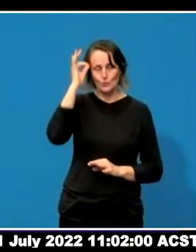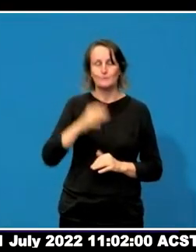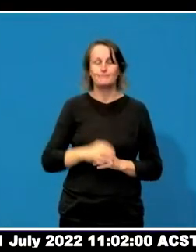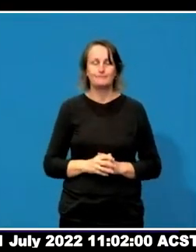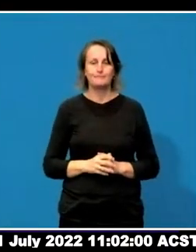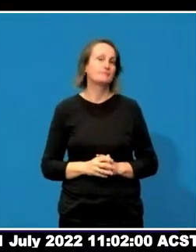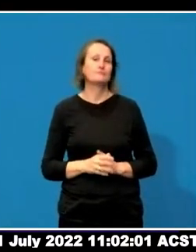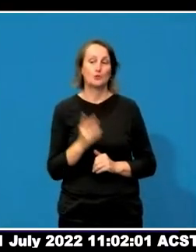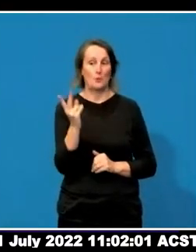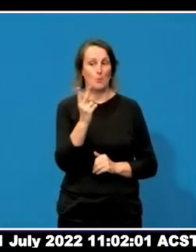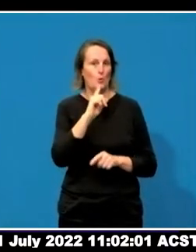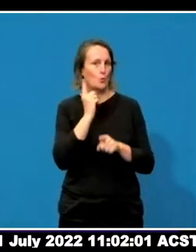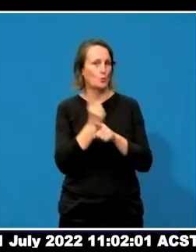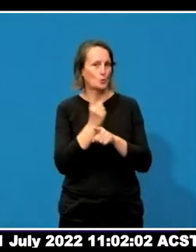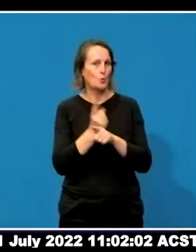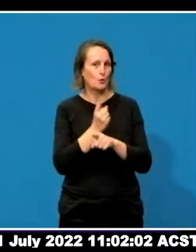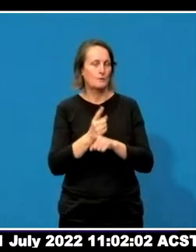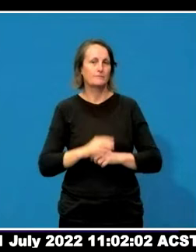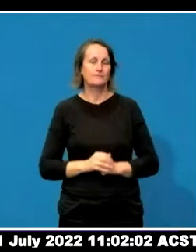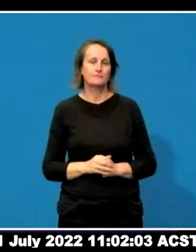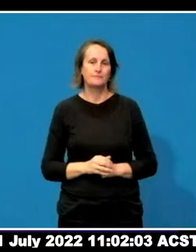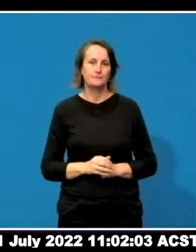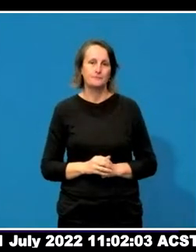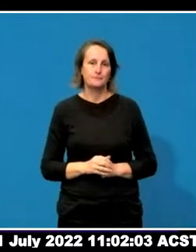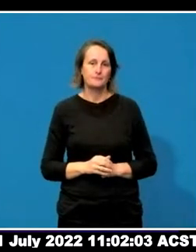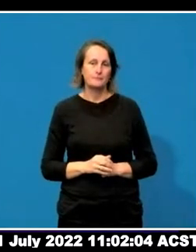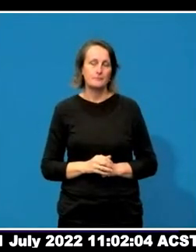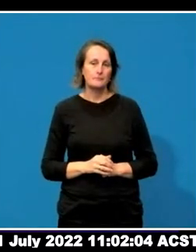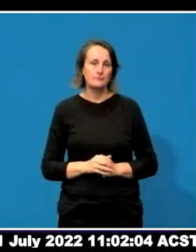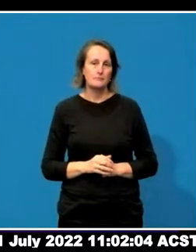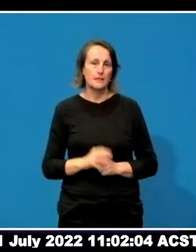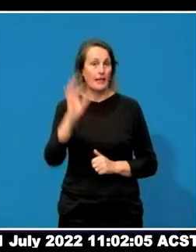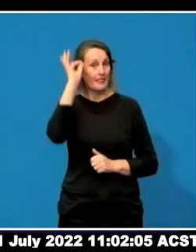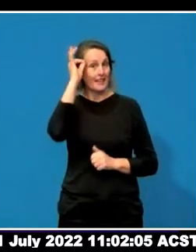The council is an Anangu led organisation that delivers health, social and cultural